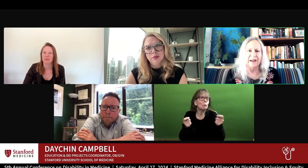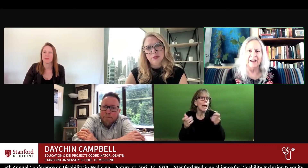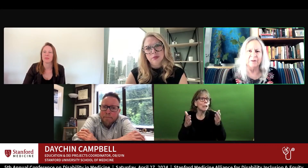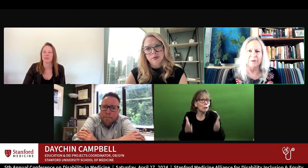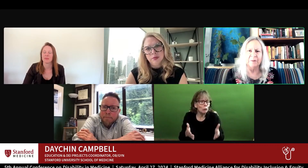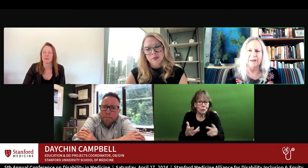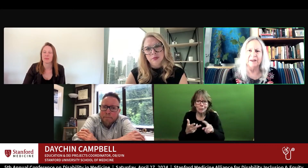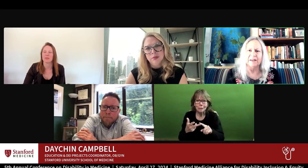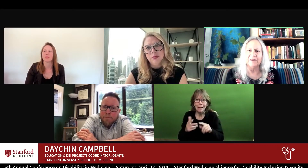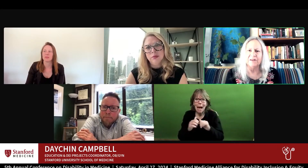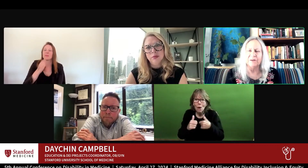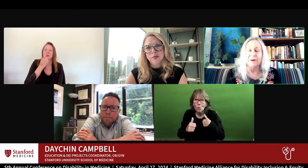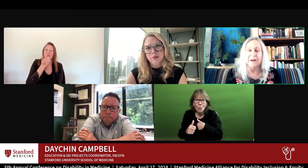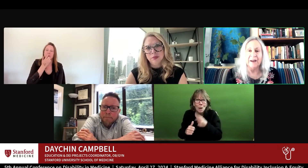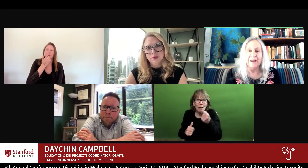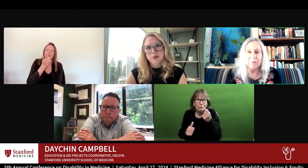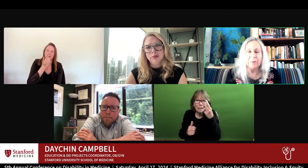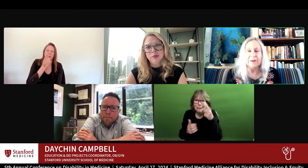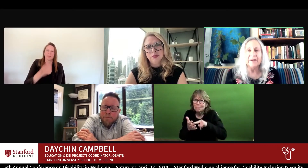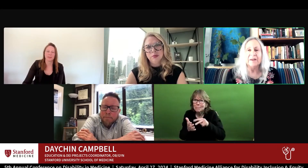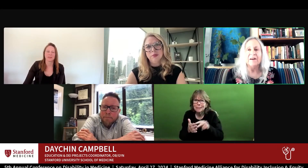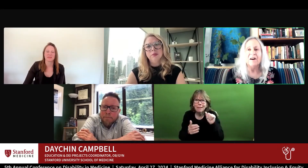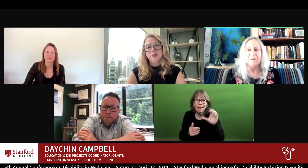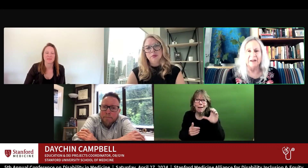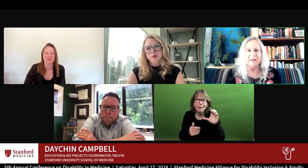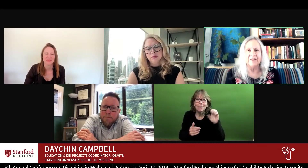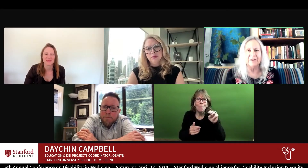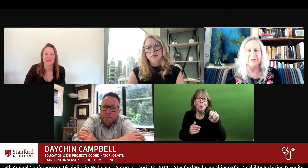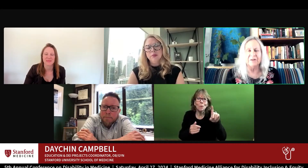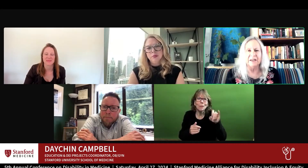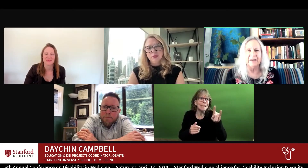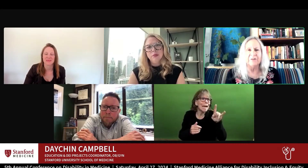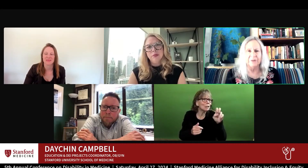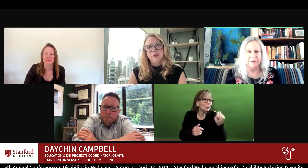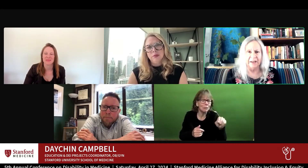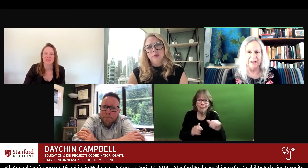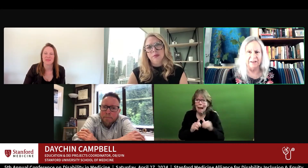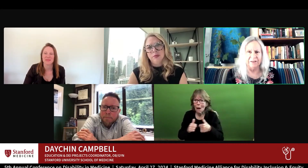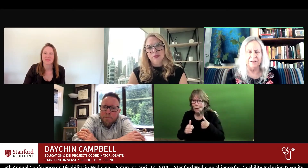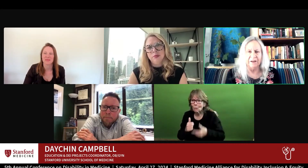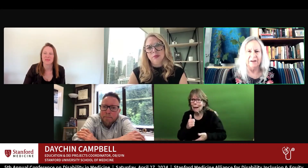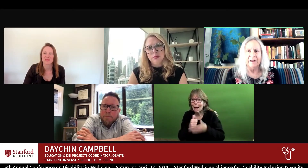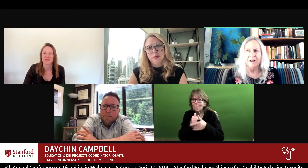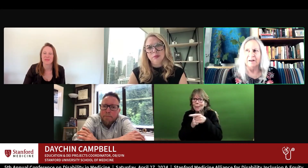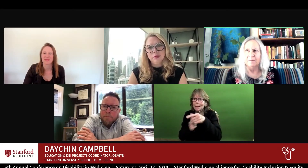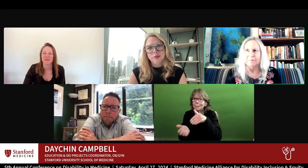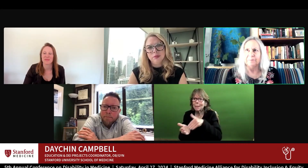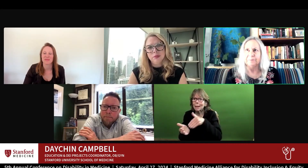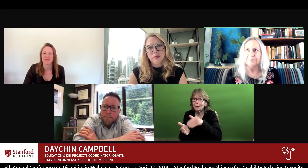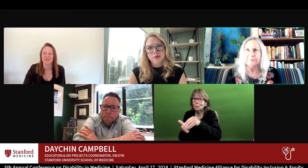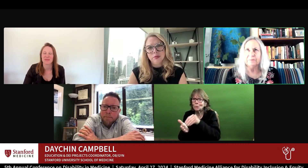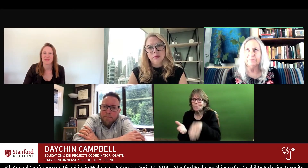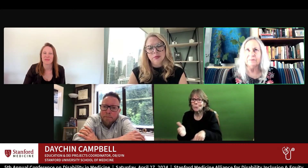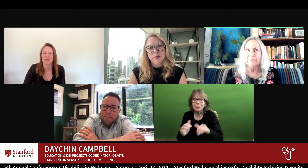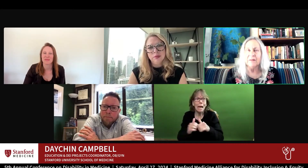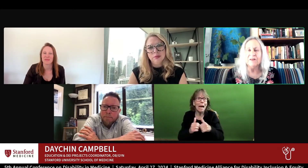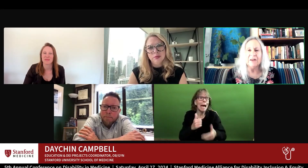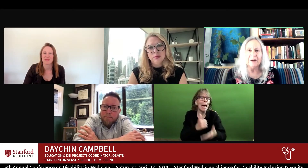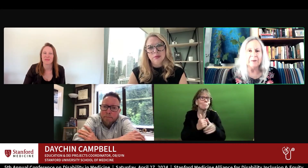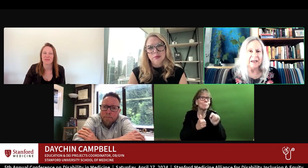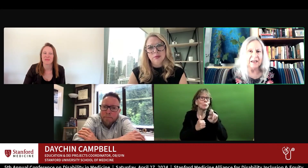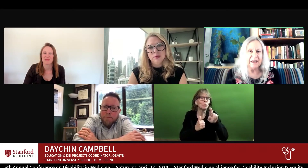how do we begin to help our medical students and other trainees to get what they need,